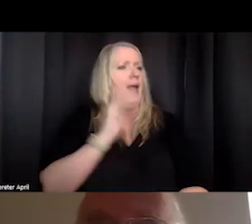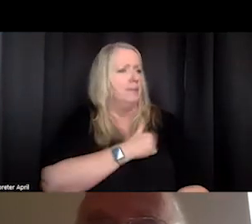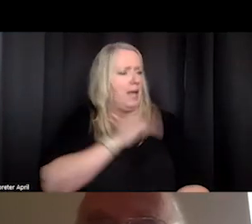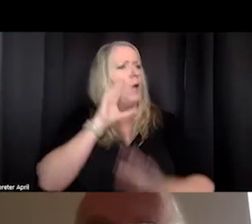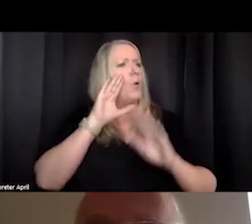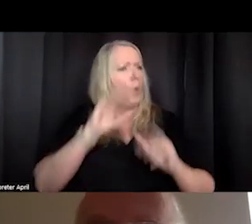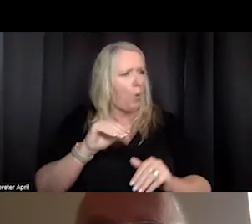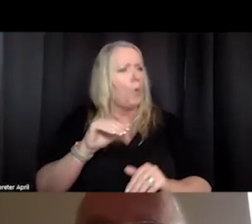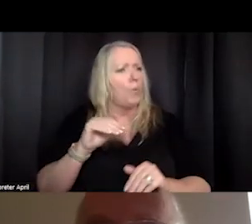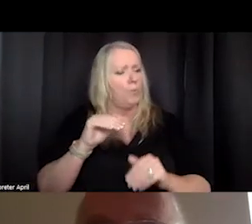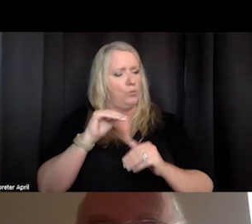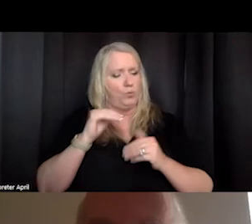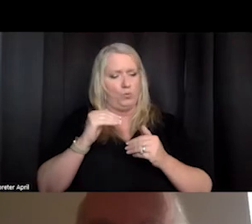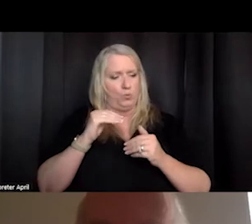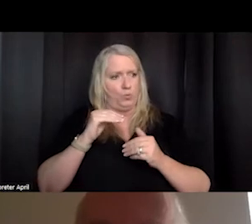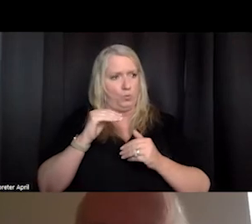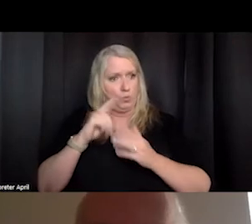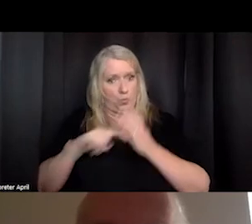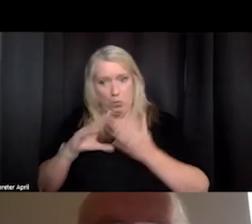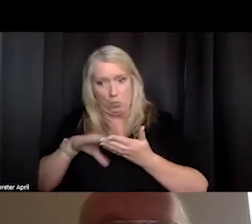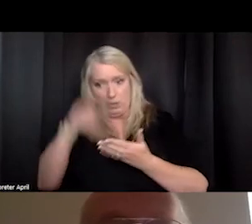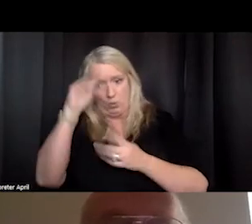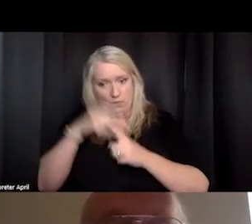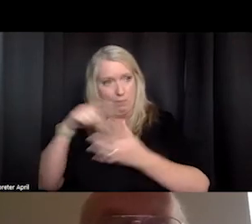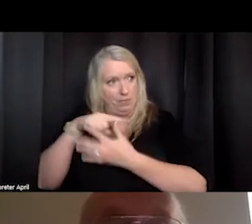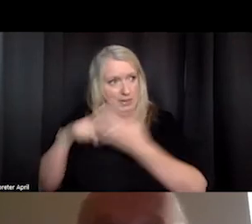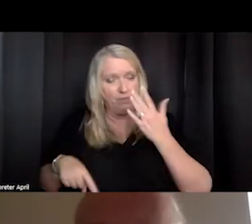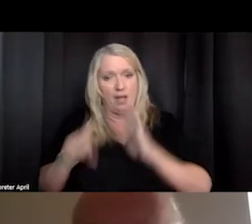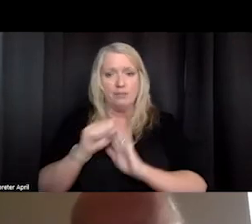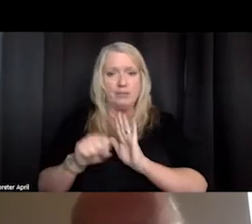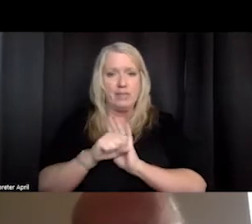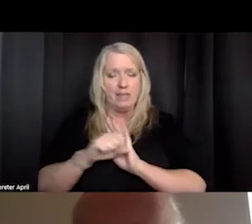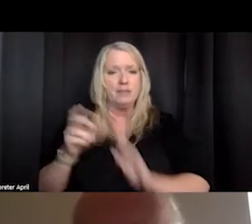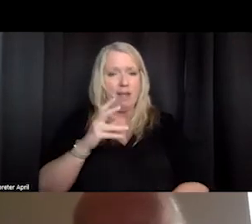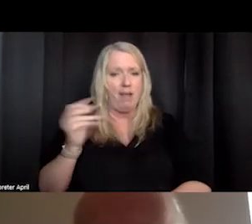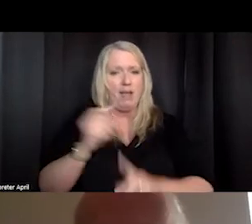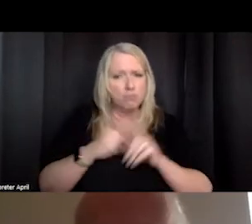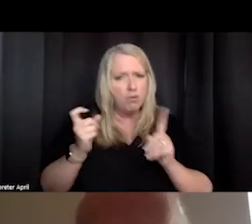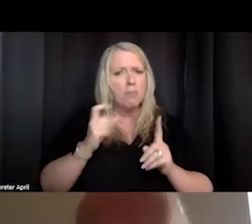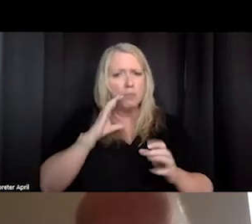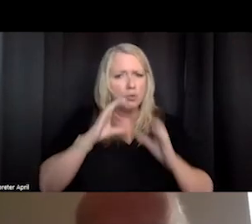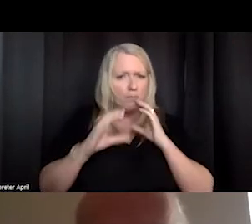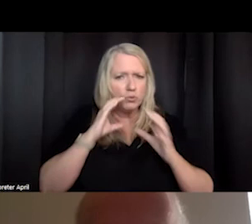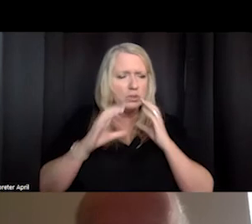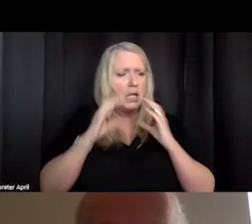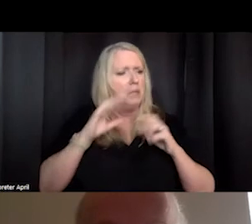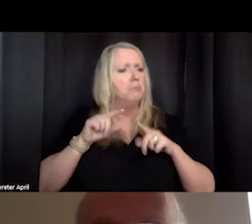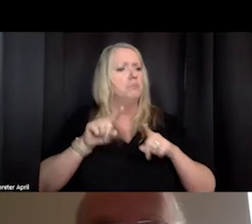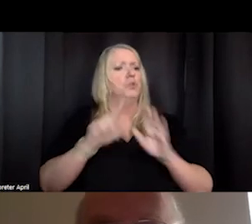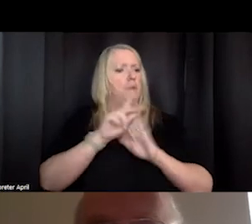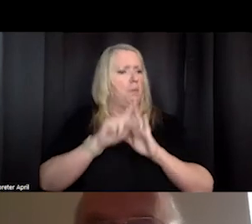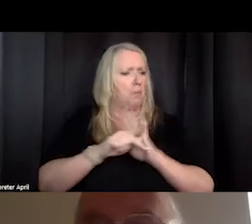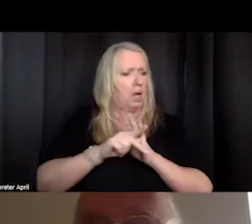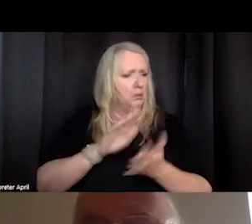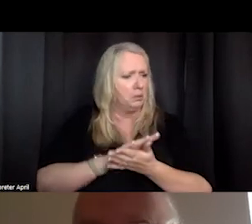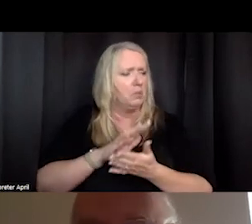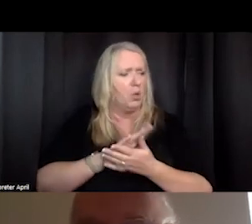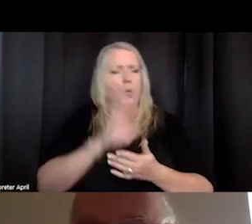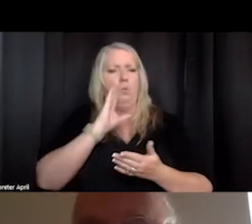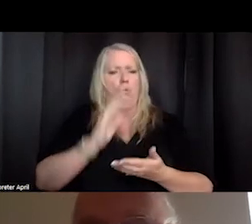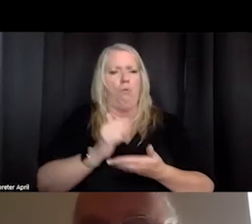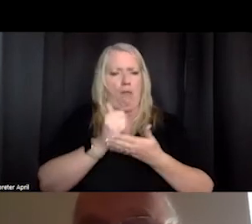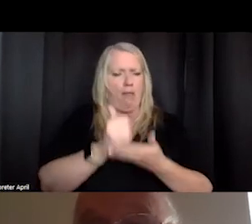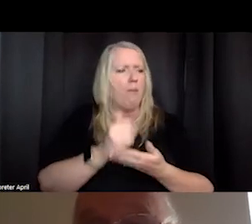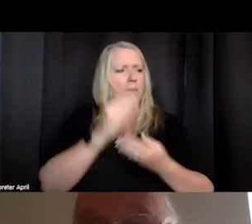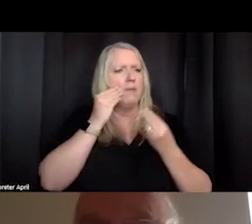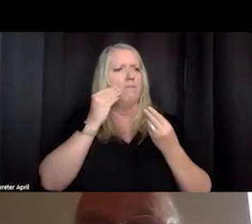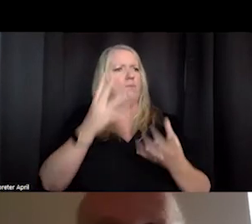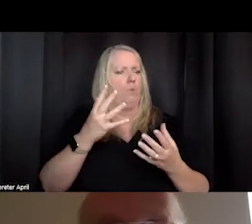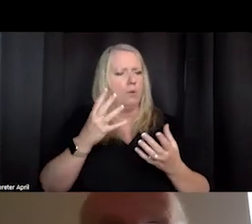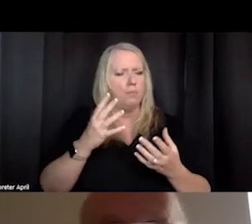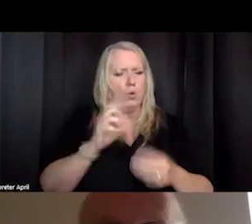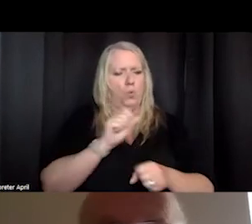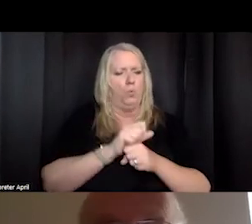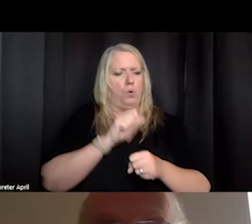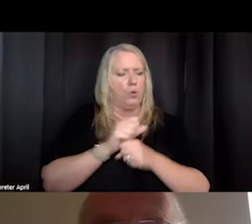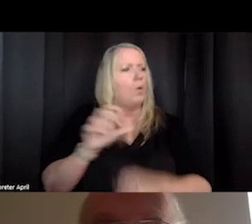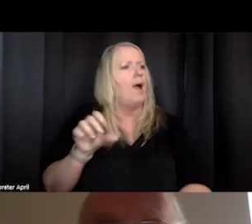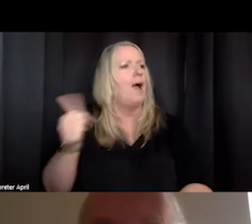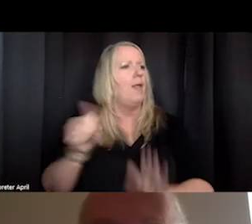WHAT WE LEARN FROM FROM, THESE FIVE STATES. WILL HELP INFORM WORK FROM OTHER STATES. WE